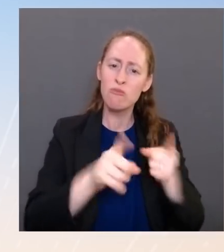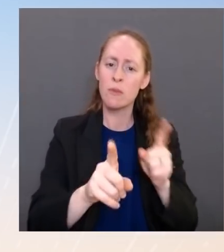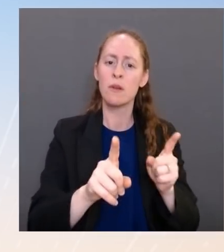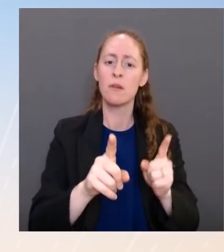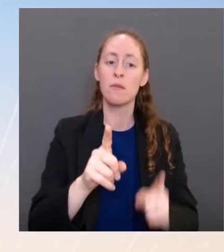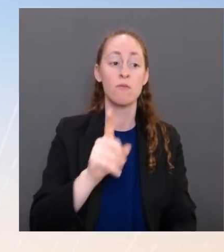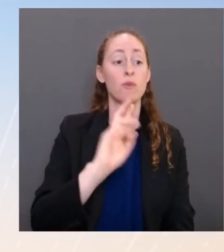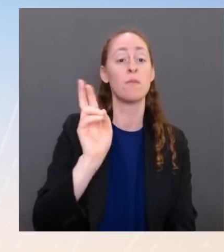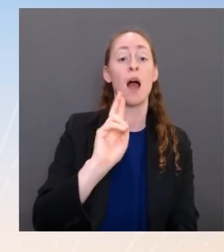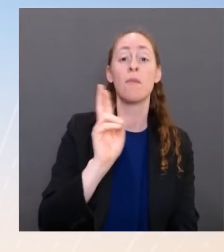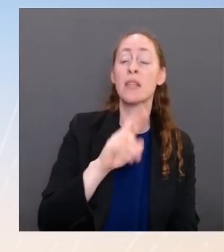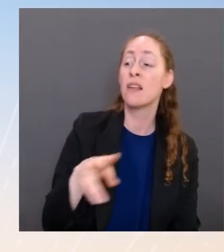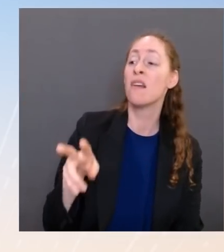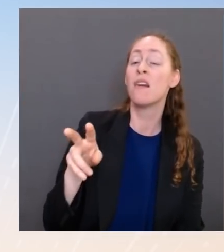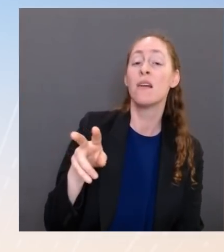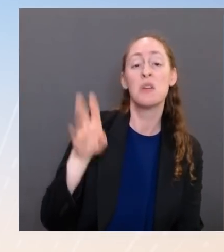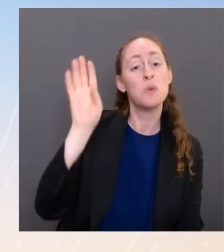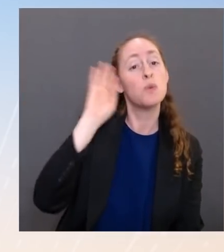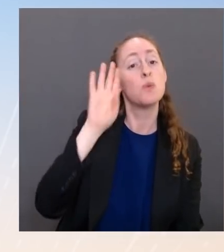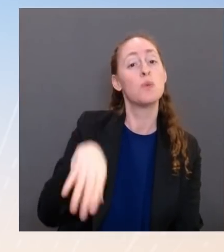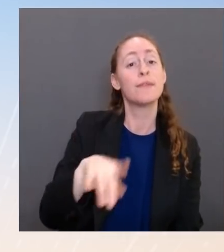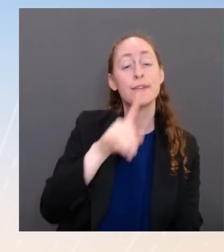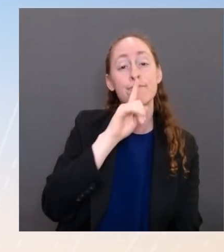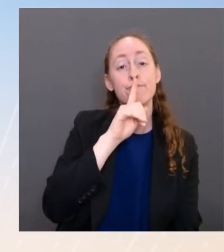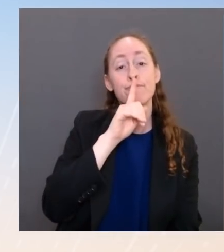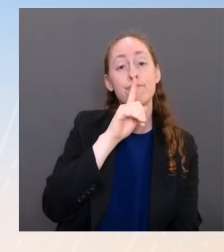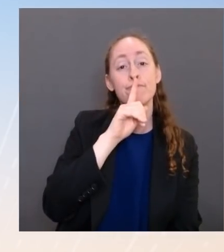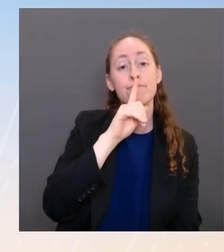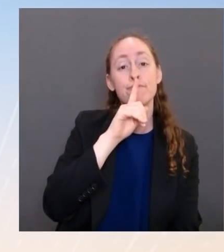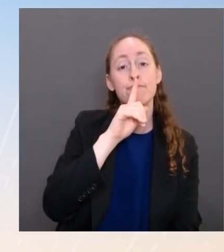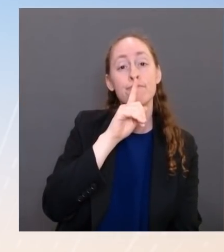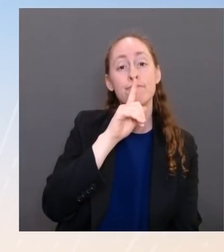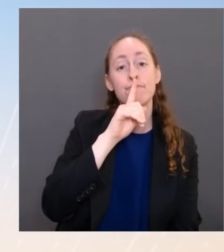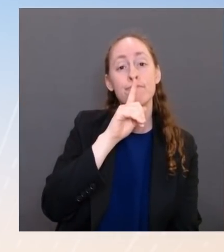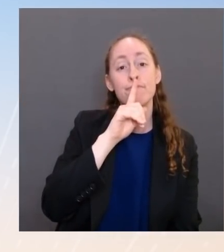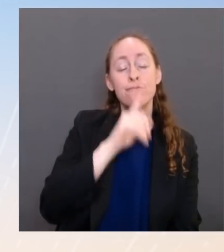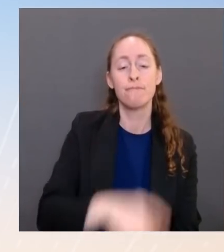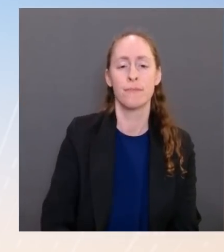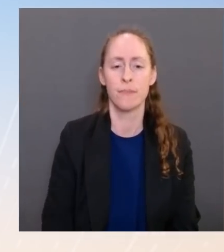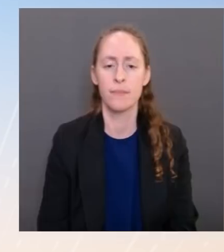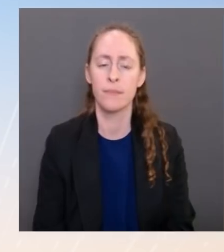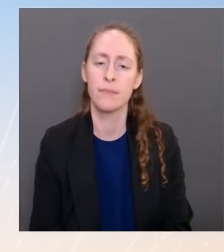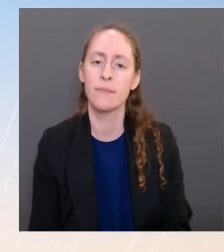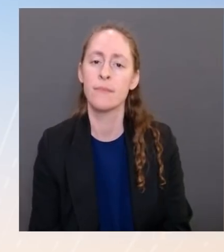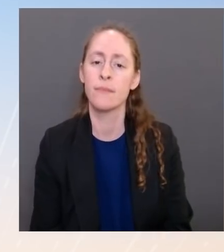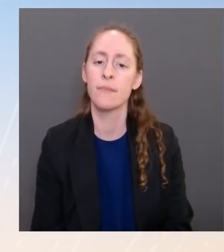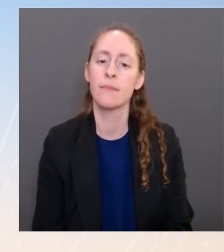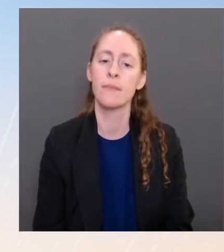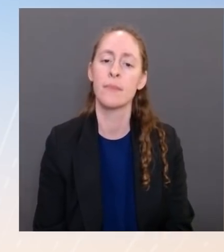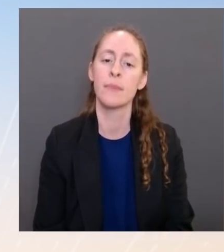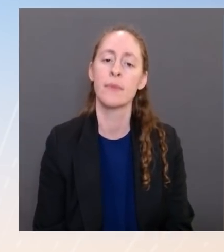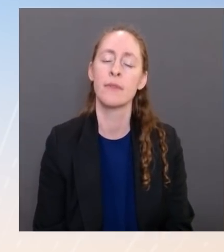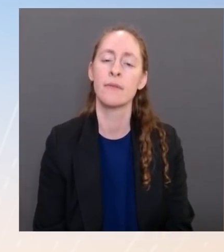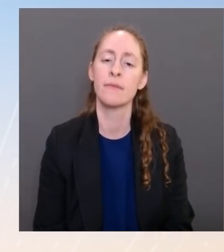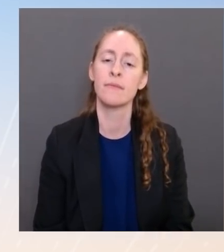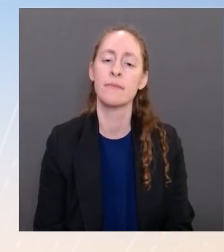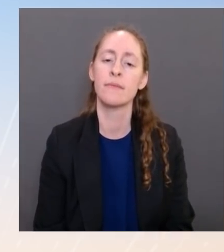And that's the President's position. But the silence is pretty deafening about all of the other intimidation that we've seen to a number of people.